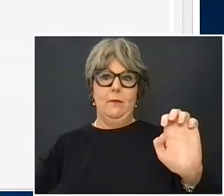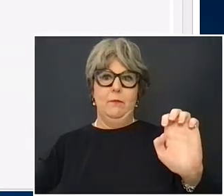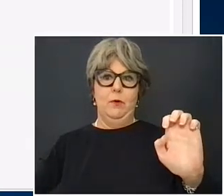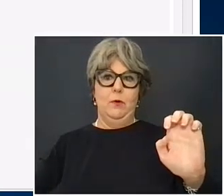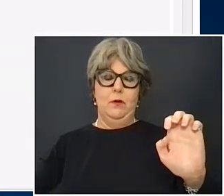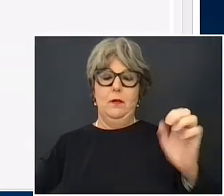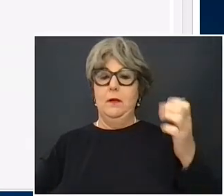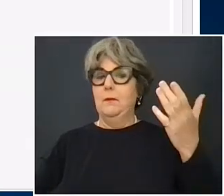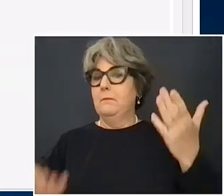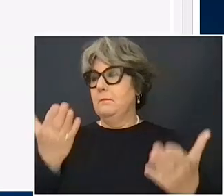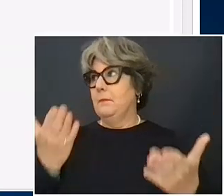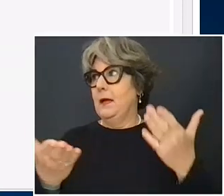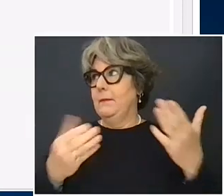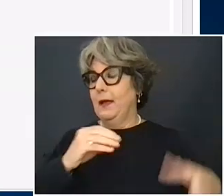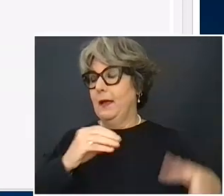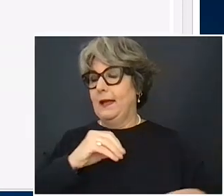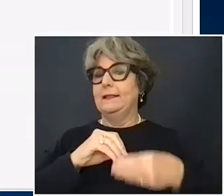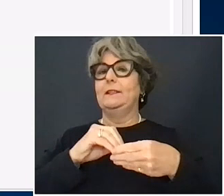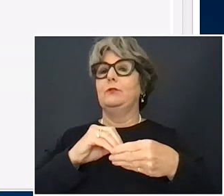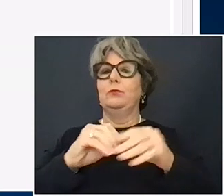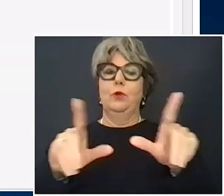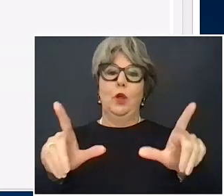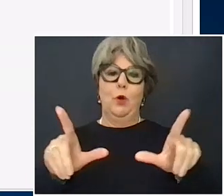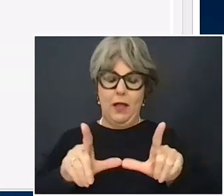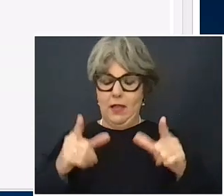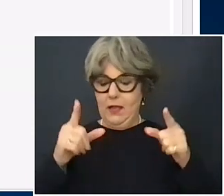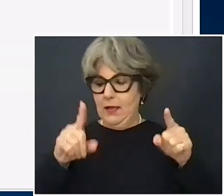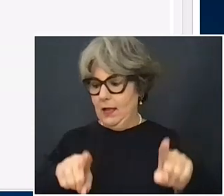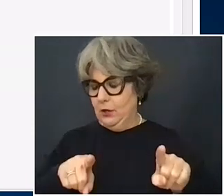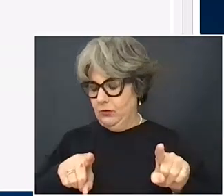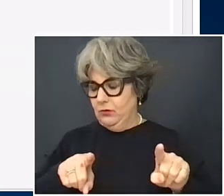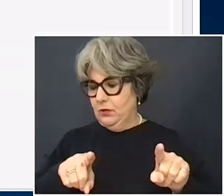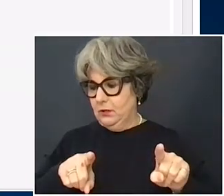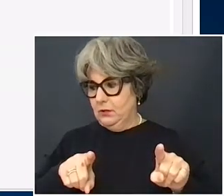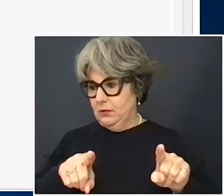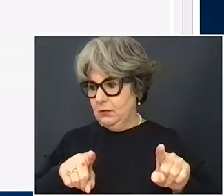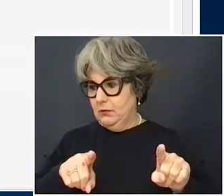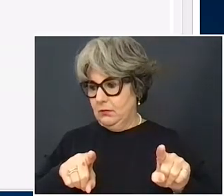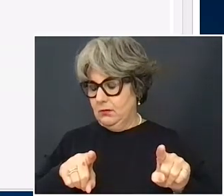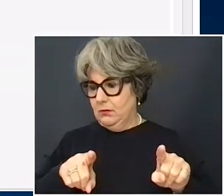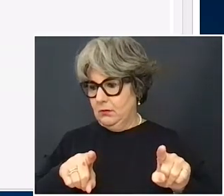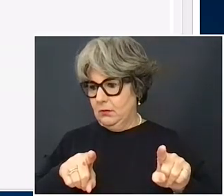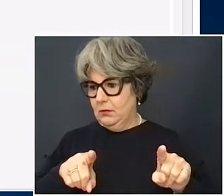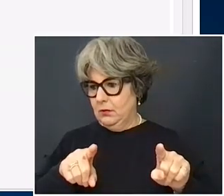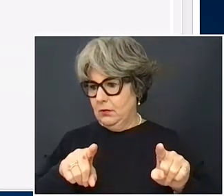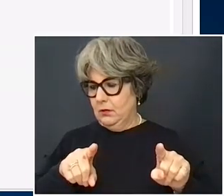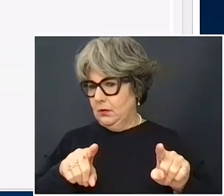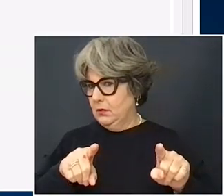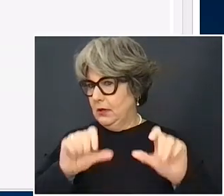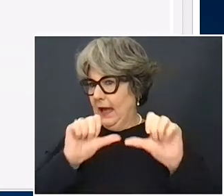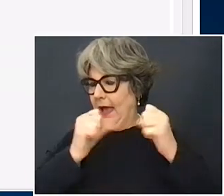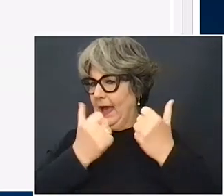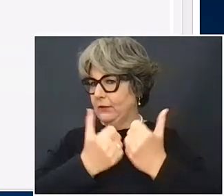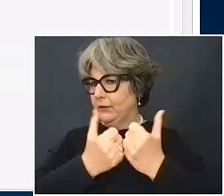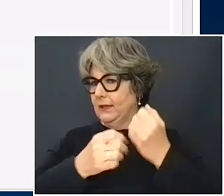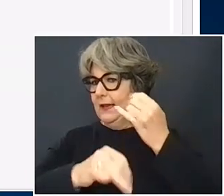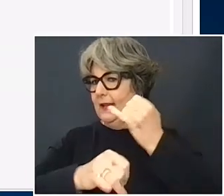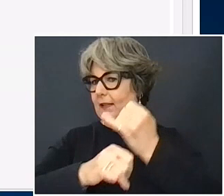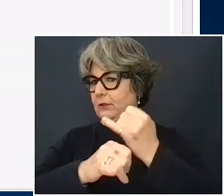additional location especially if an agency has an institution that has multiple additional locations, they may